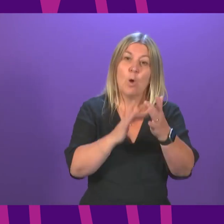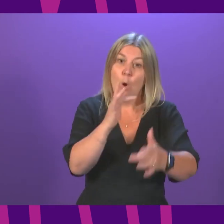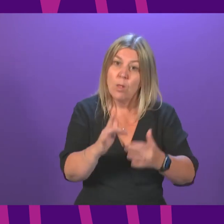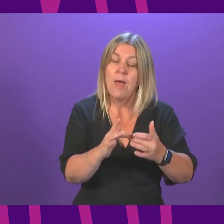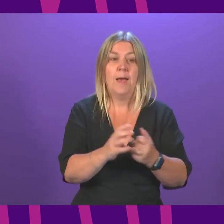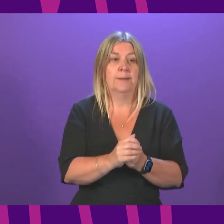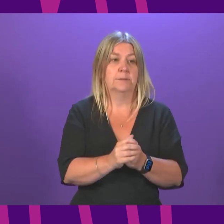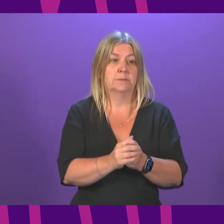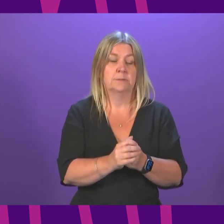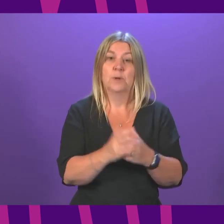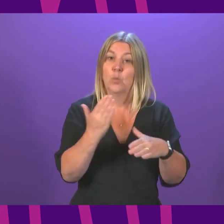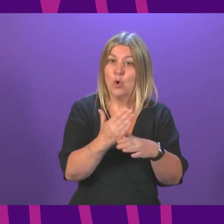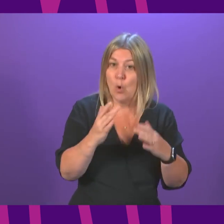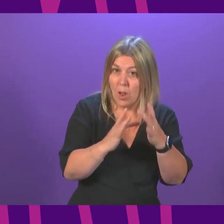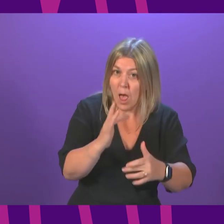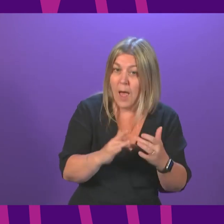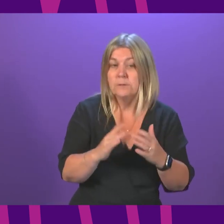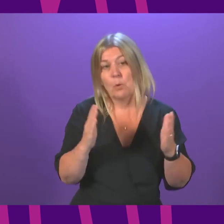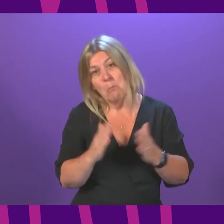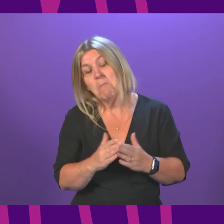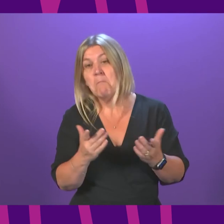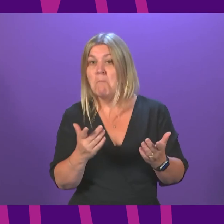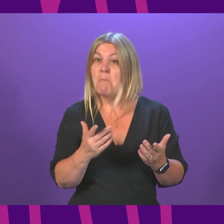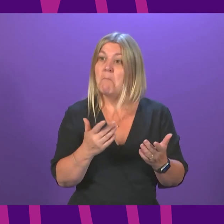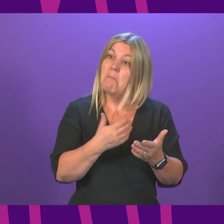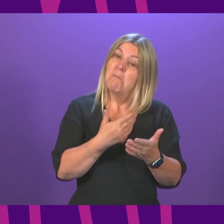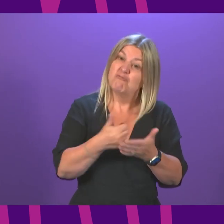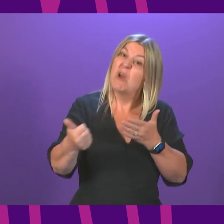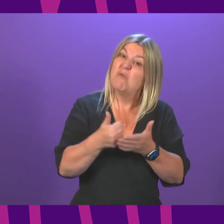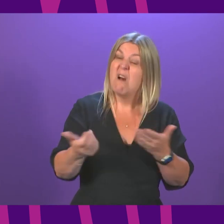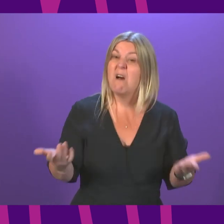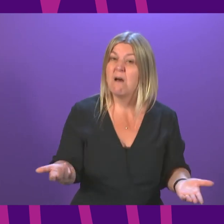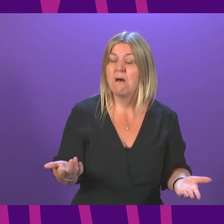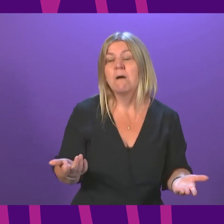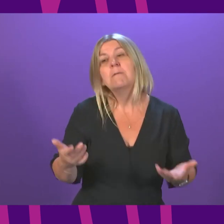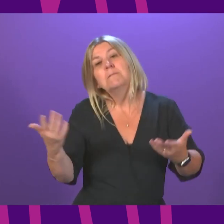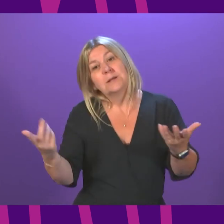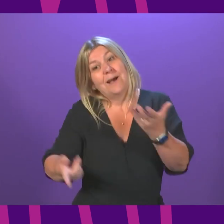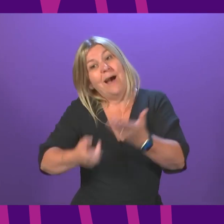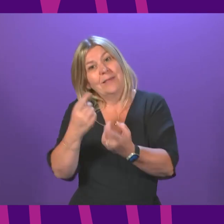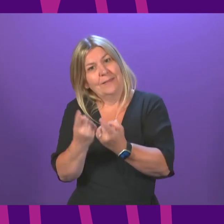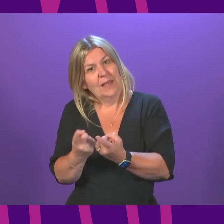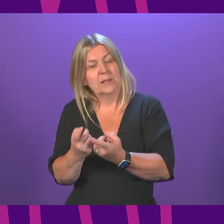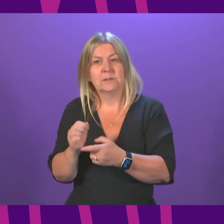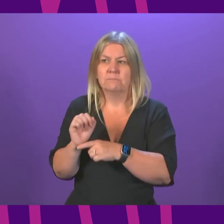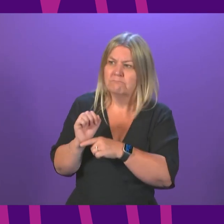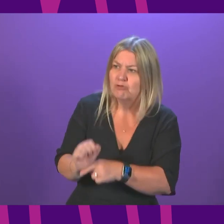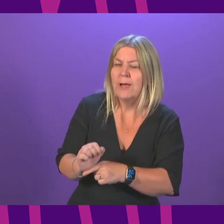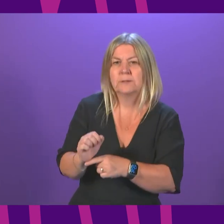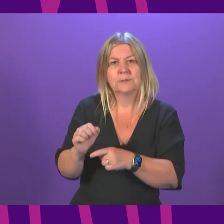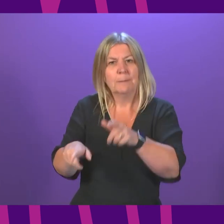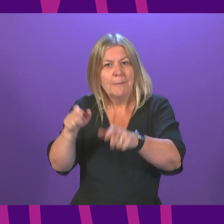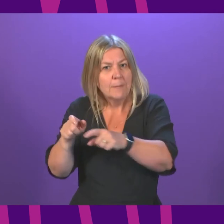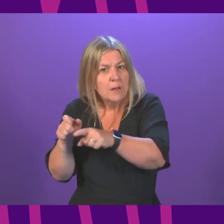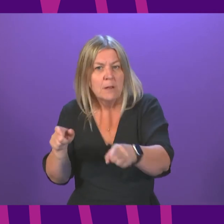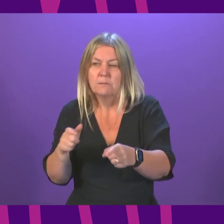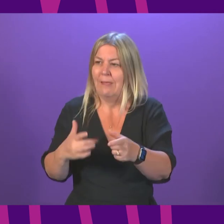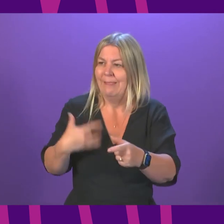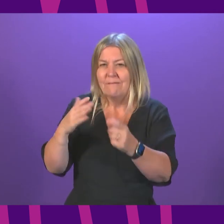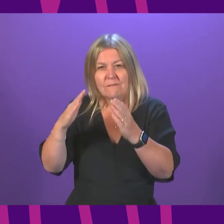coronavirus regulation. I understand that the measures were to fall at the end of September,